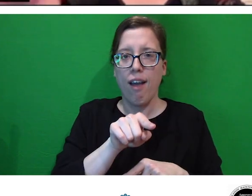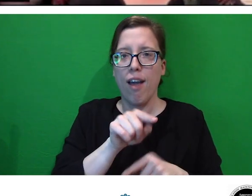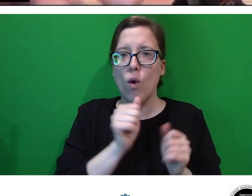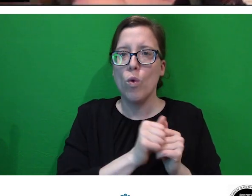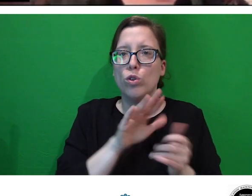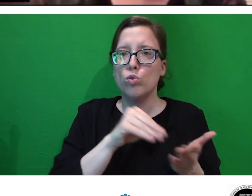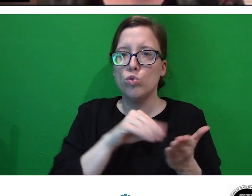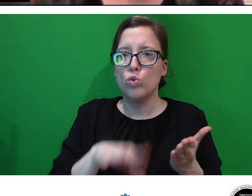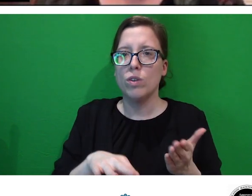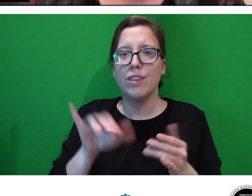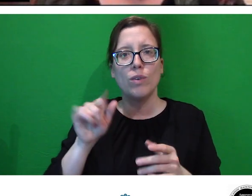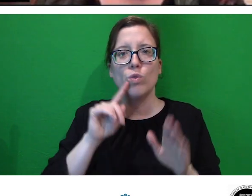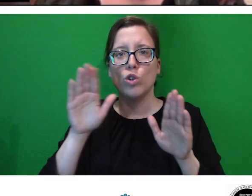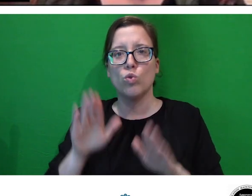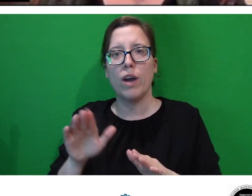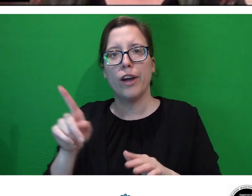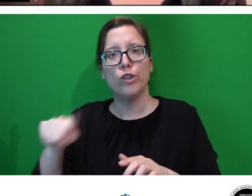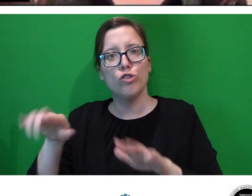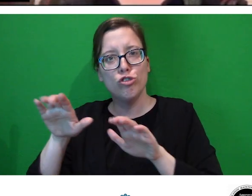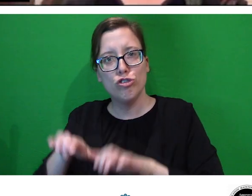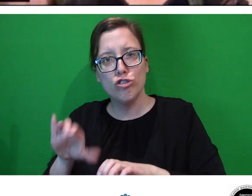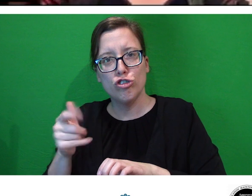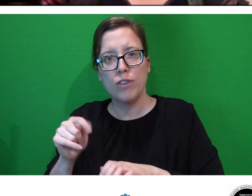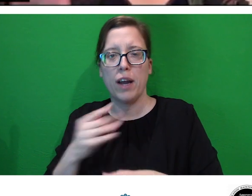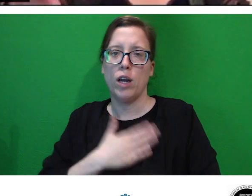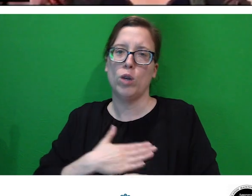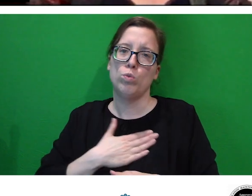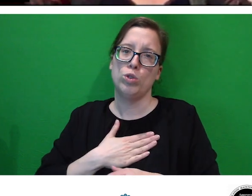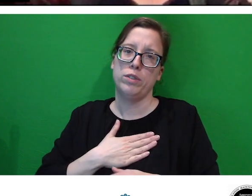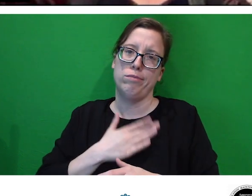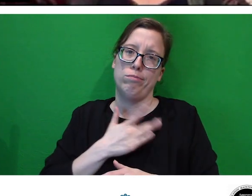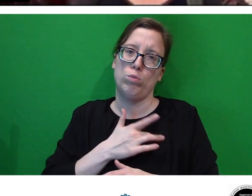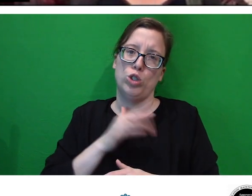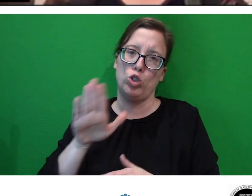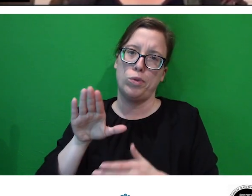That's what I'm asking you to do: what daddy did and what all of you